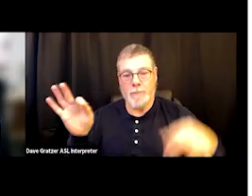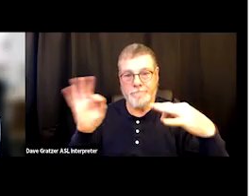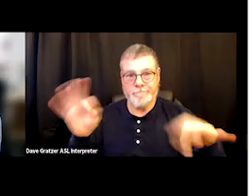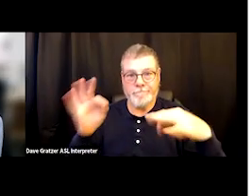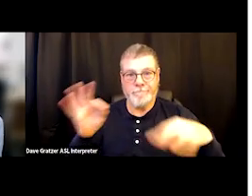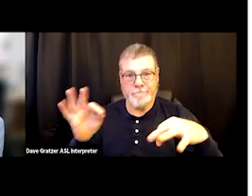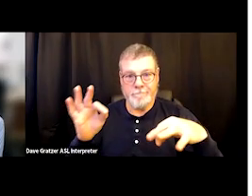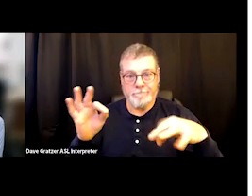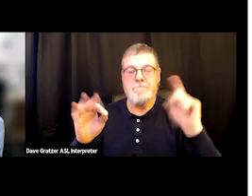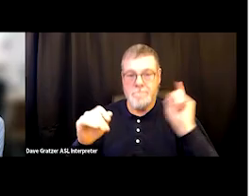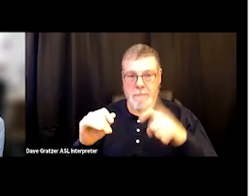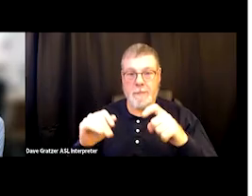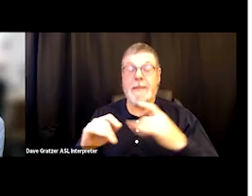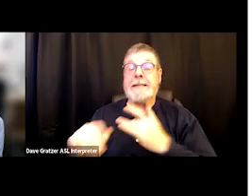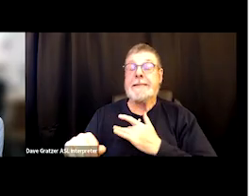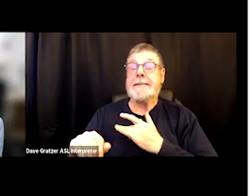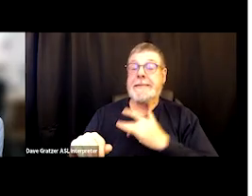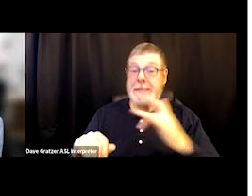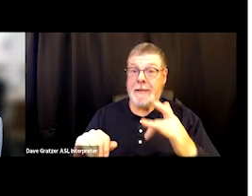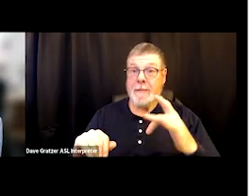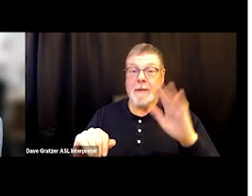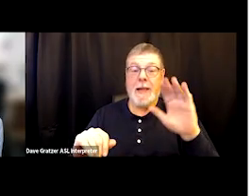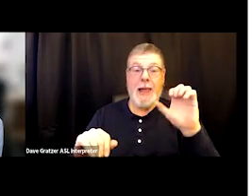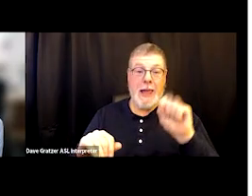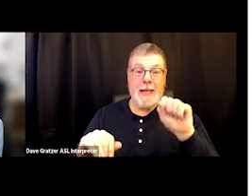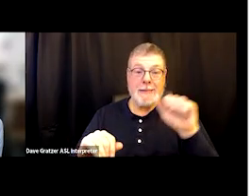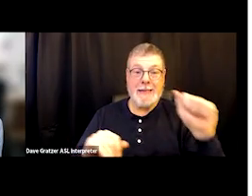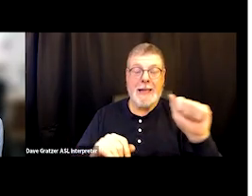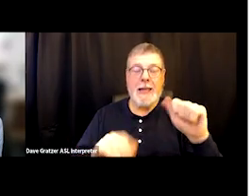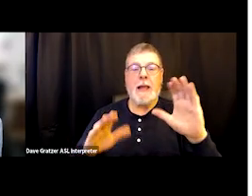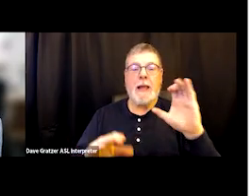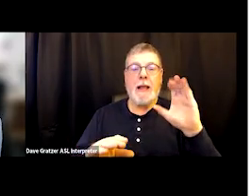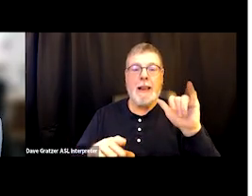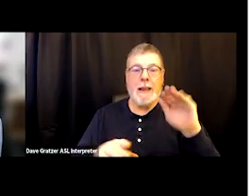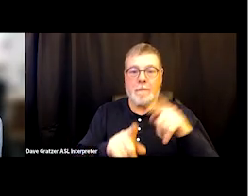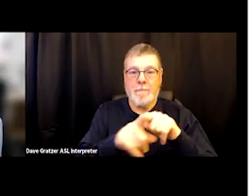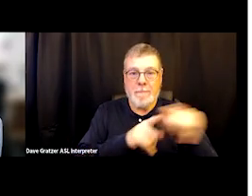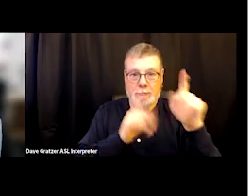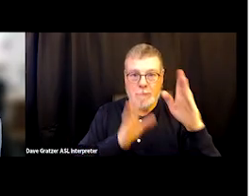Typically, it's completed by the SSA claims specialist at the field office or over the phone.